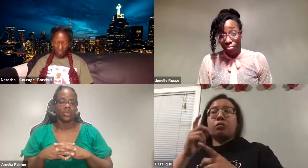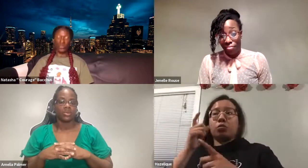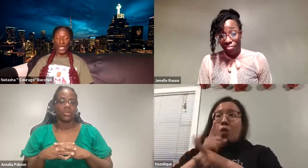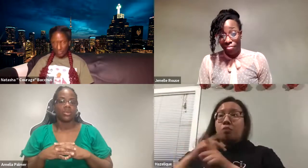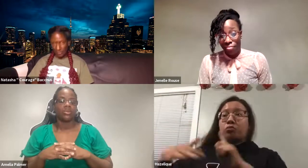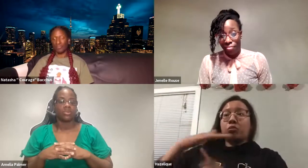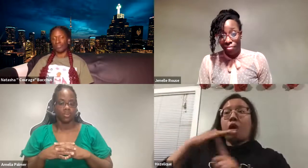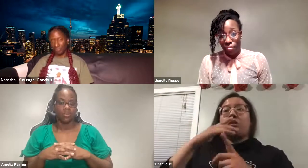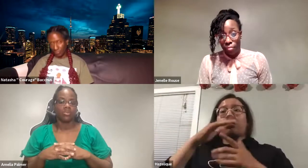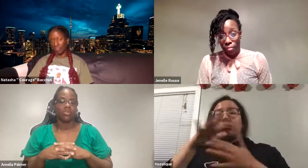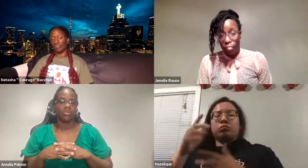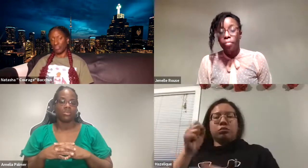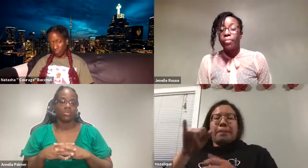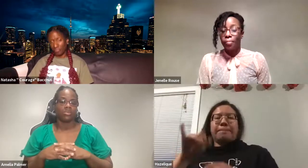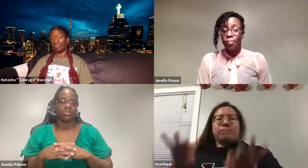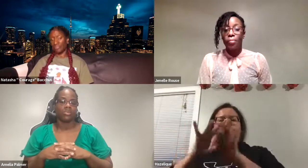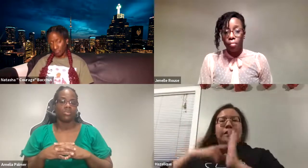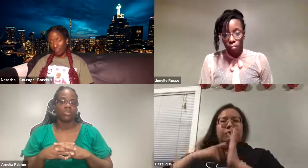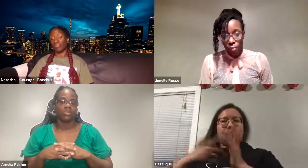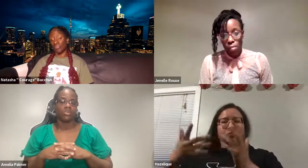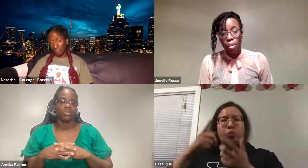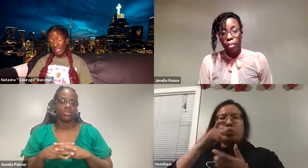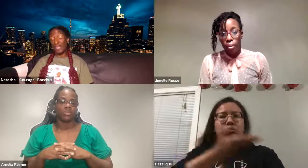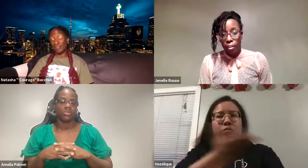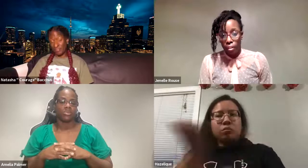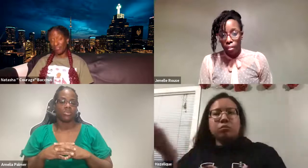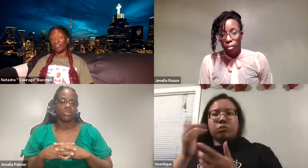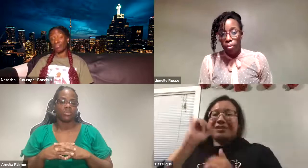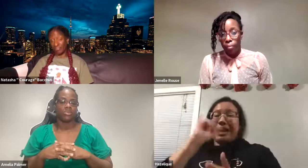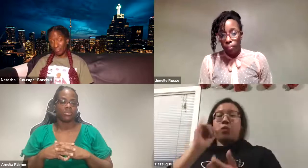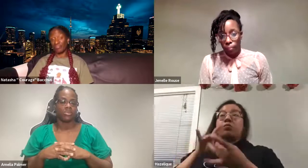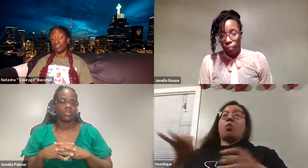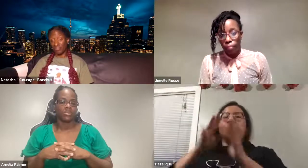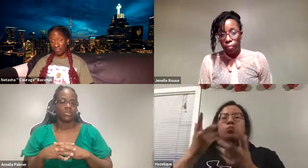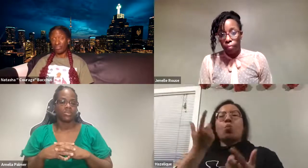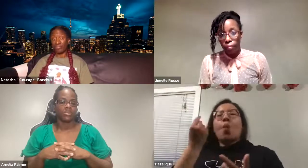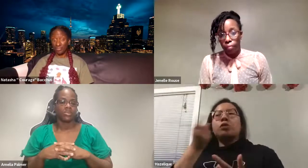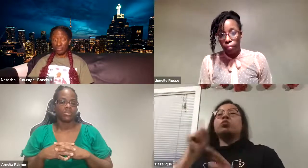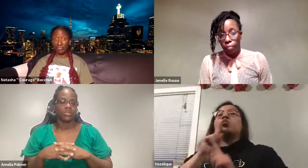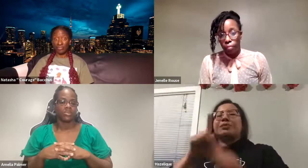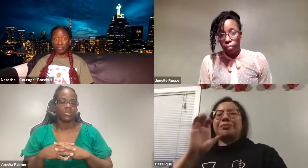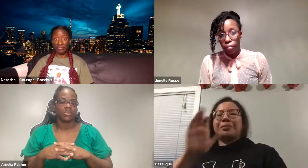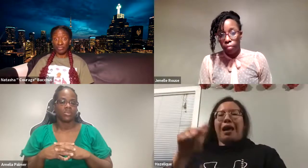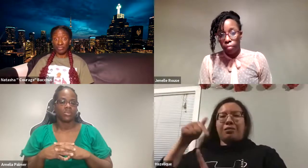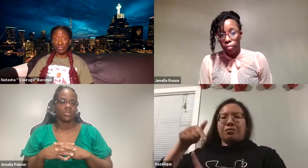are and who the people you are around, who surround you, and that's really important